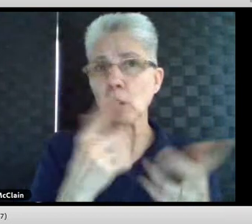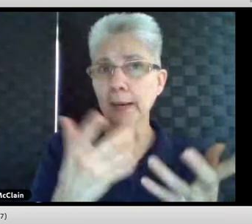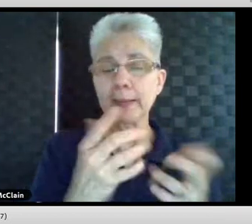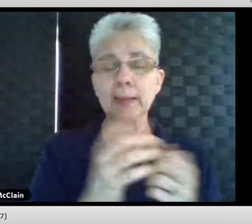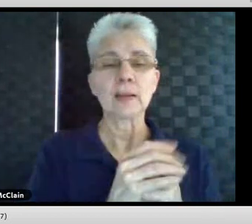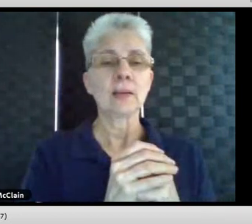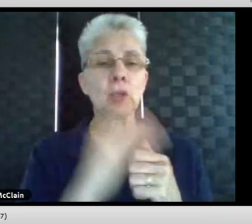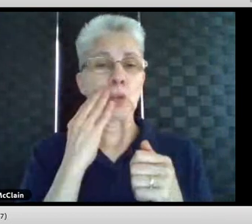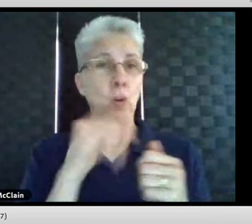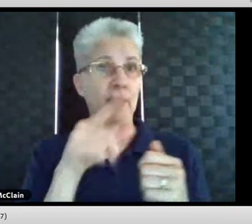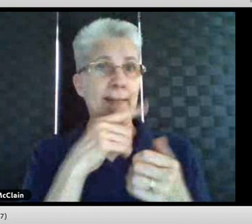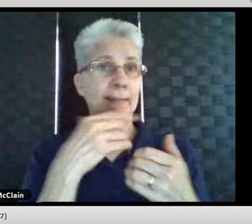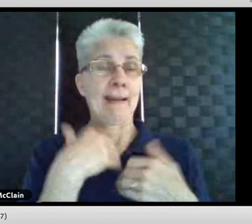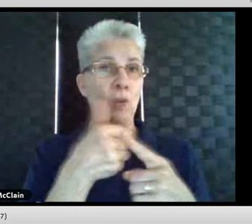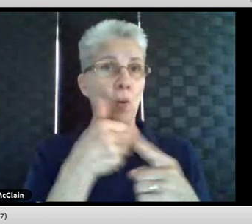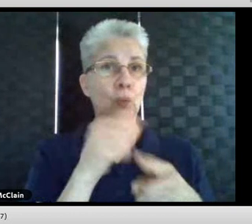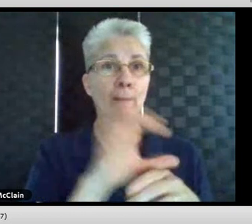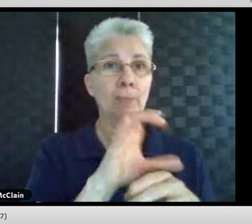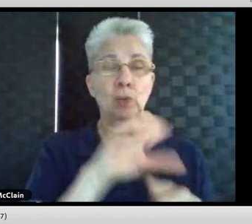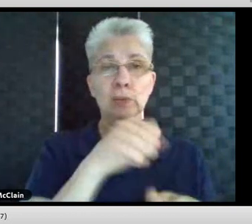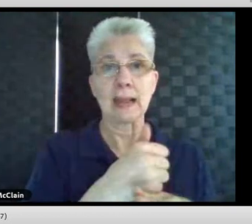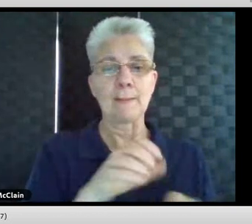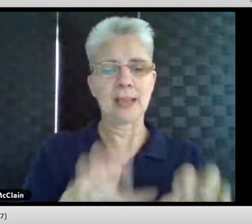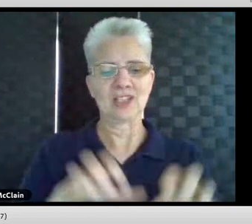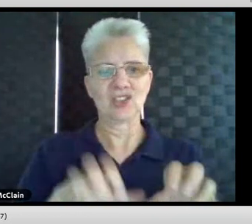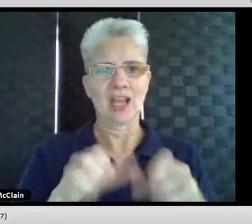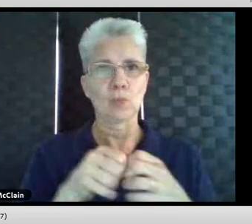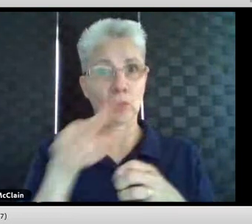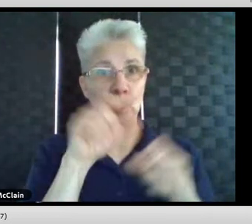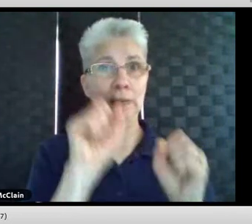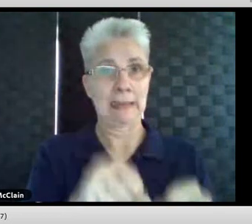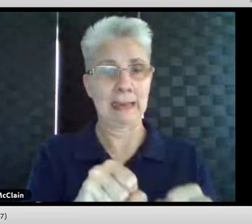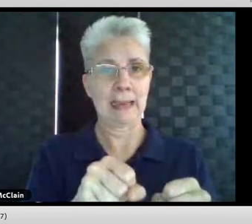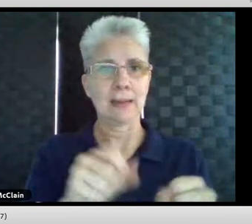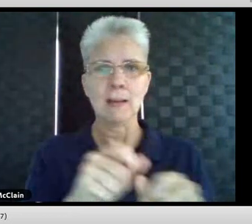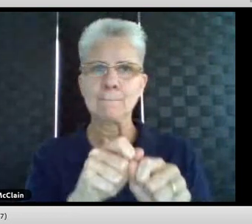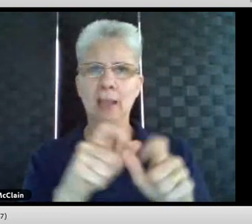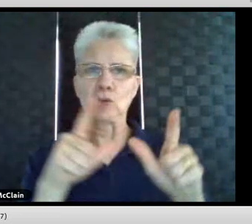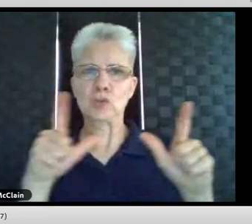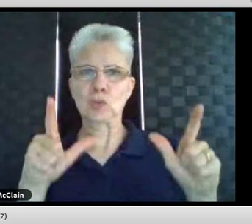You know, they can have their own computer setup and chat with you, make their screen as big as they want or make their screen reader